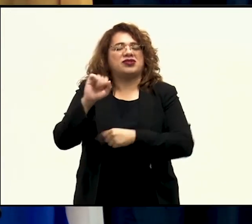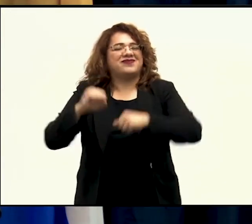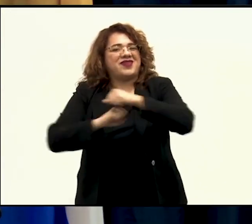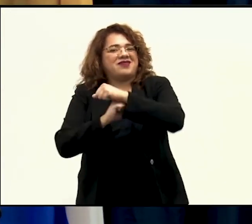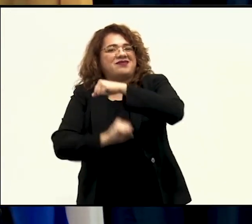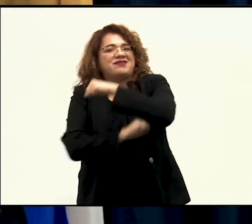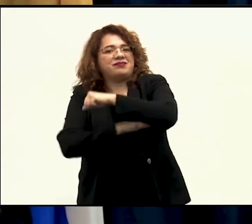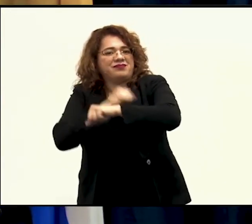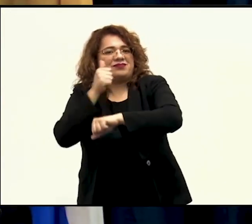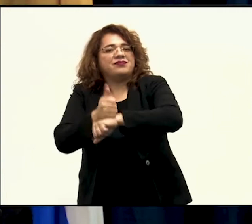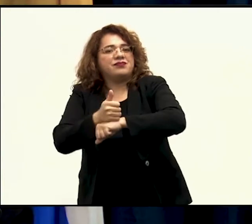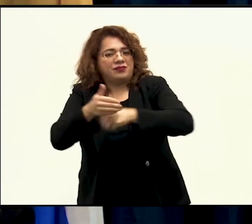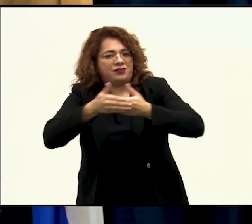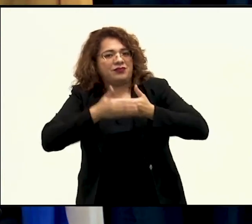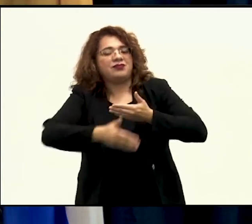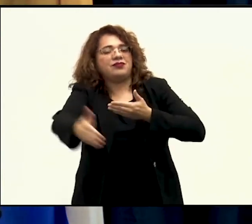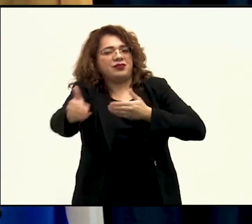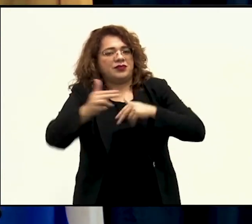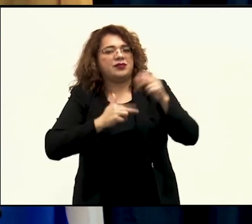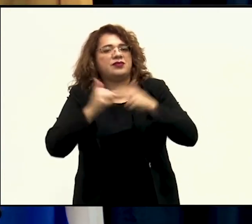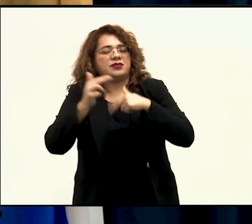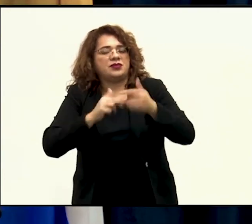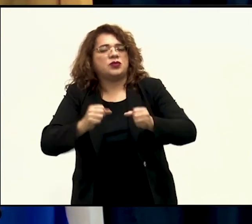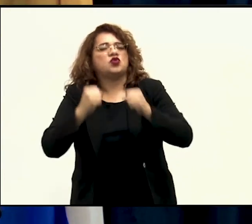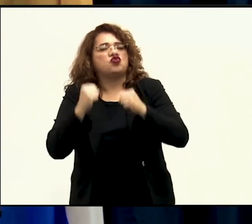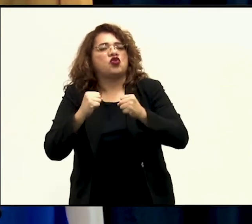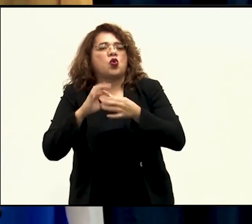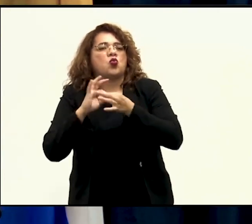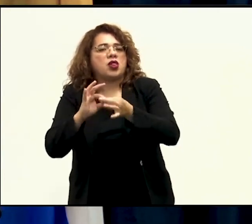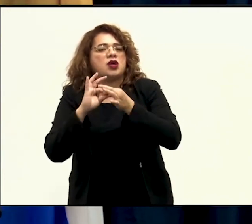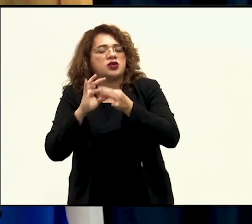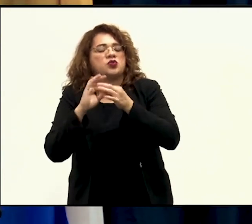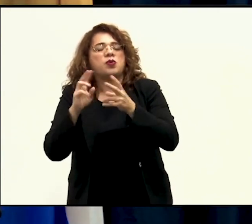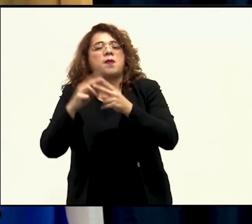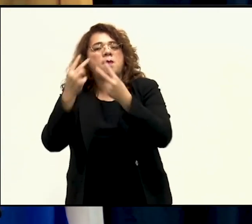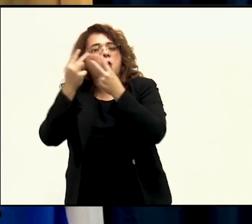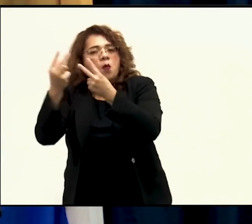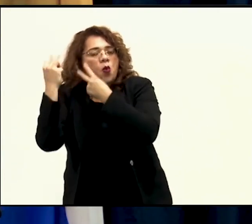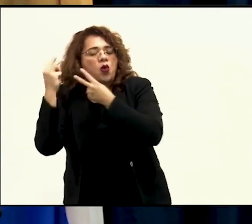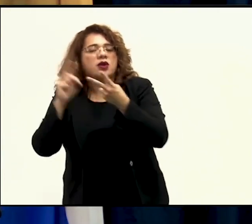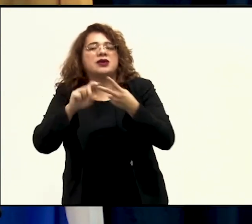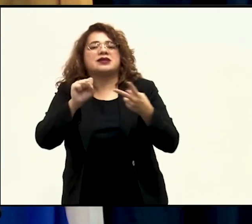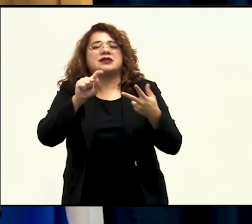is a part of that, continuing to build the stronger relationship with Memorial and St.